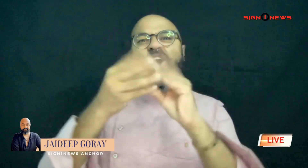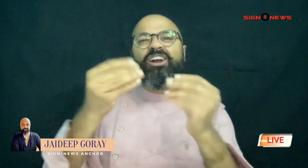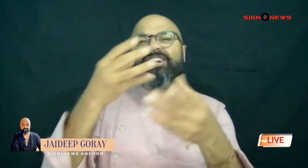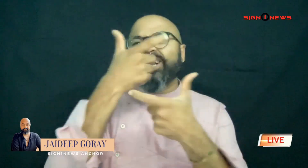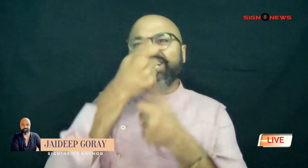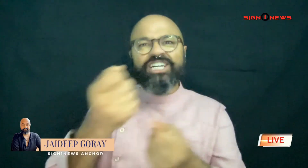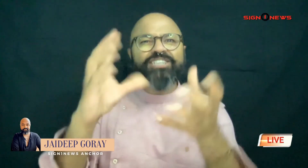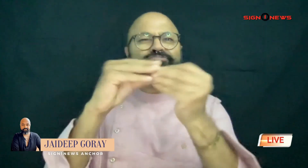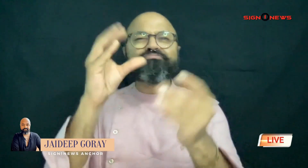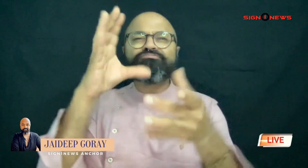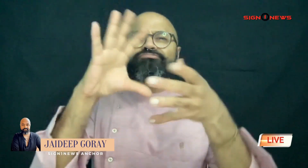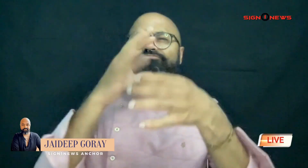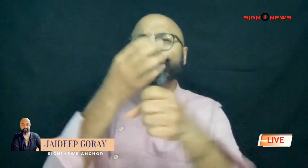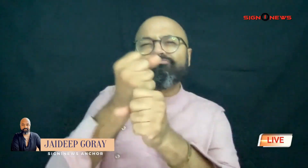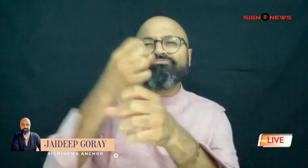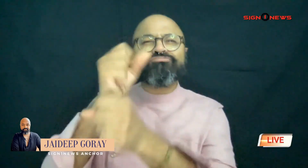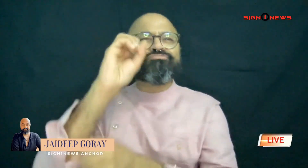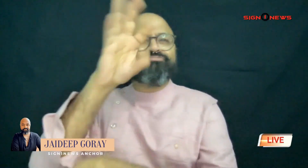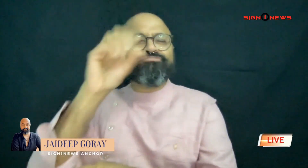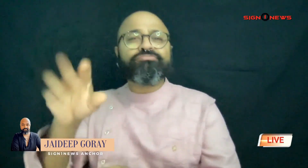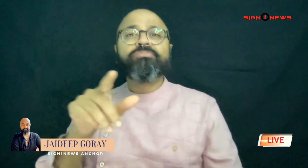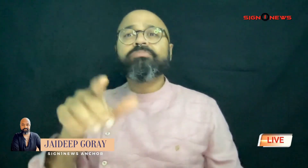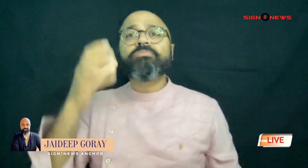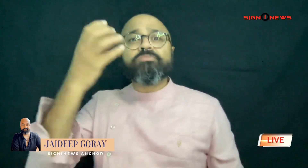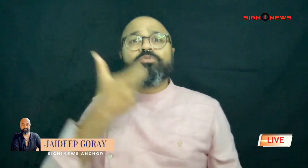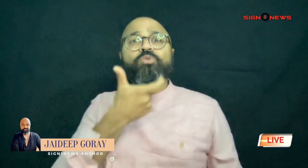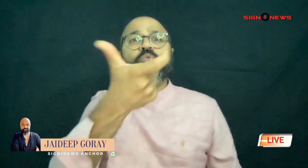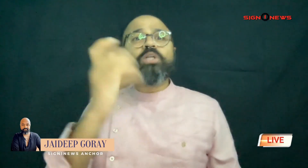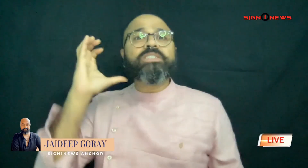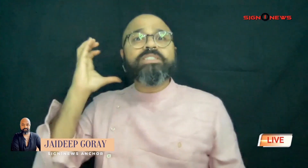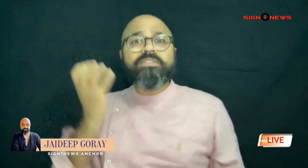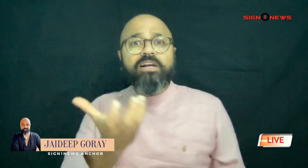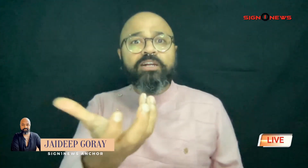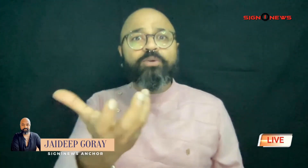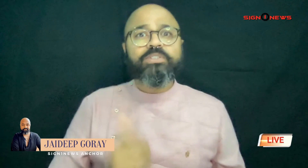here's a quick look at the top trending stories making headlines today if you post